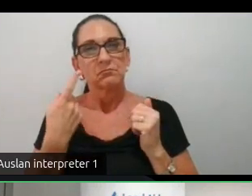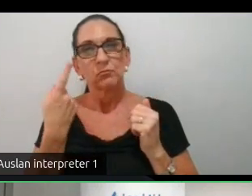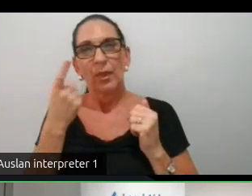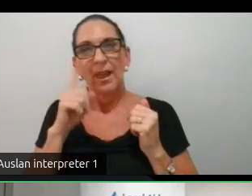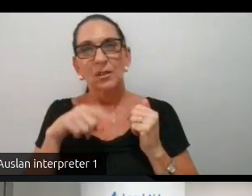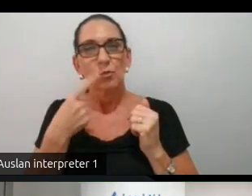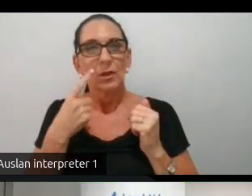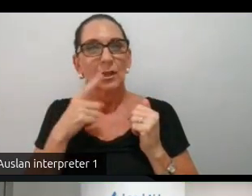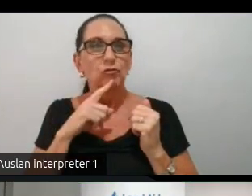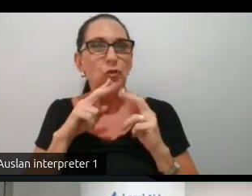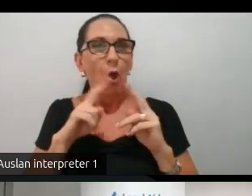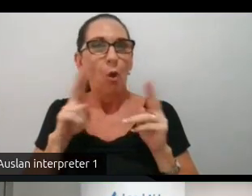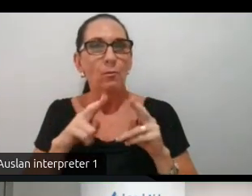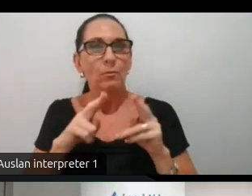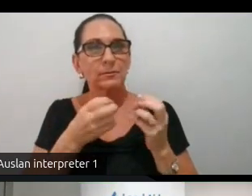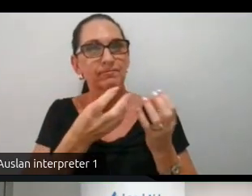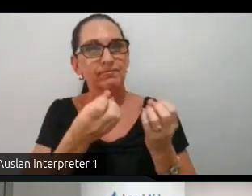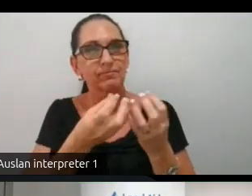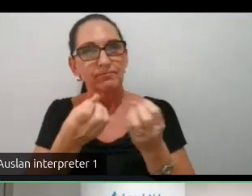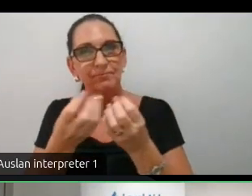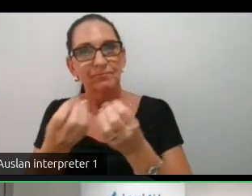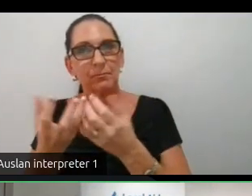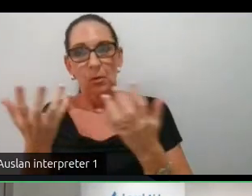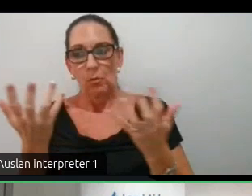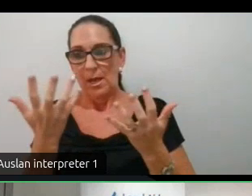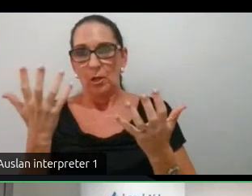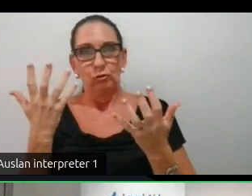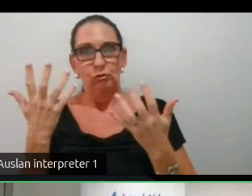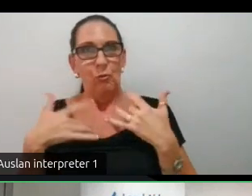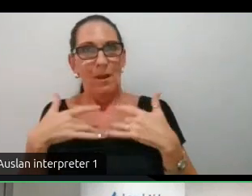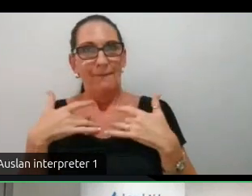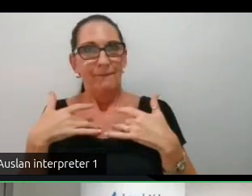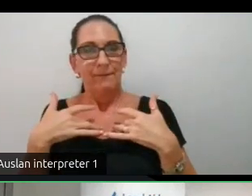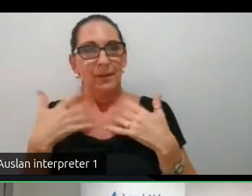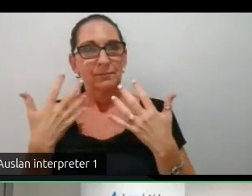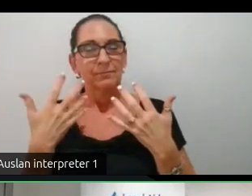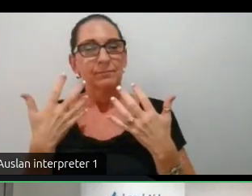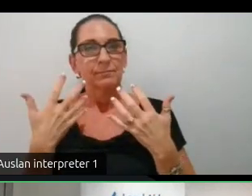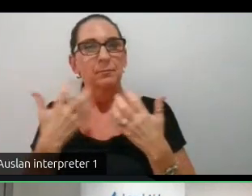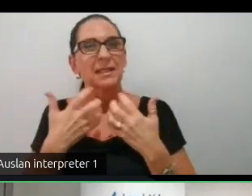1100 homes in the town, are you going to find somewhere to live? A lot of the insurance